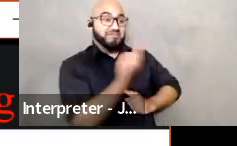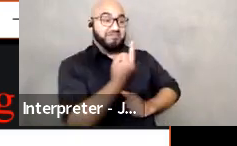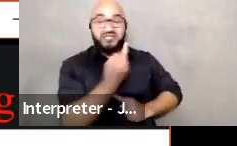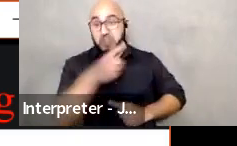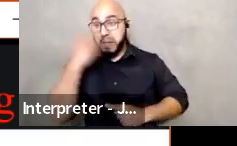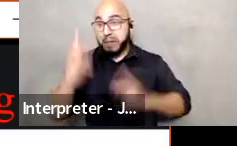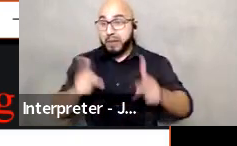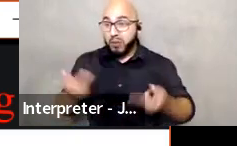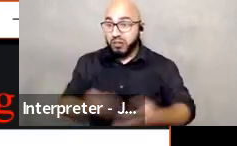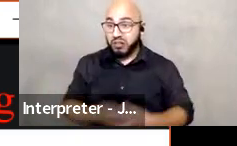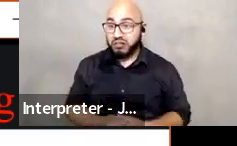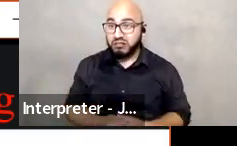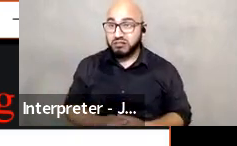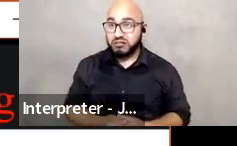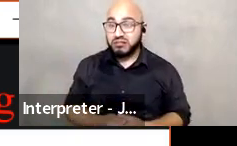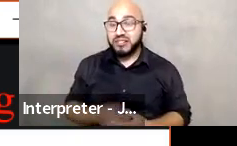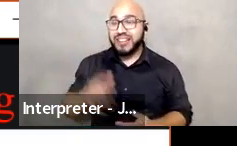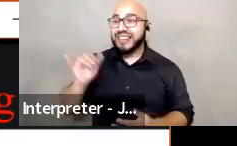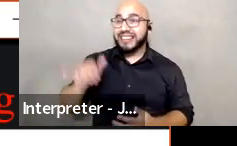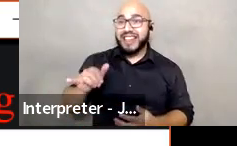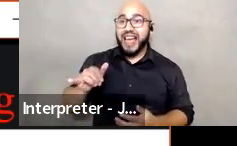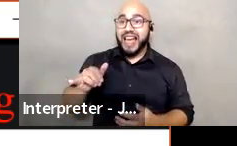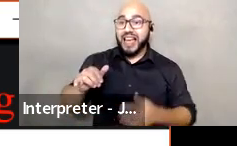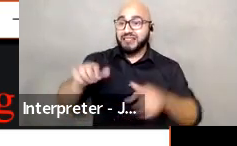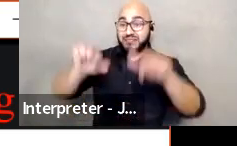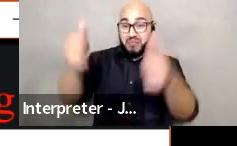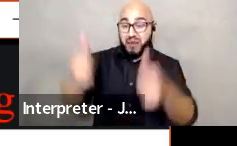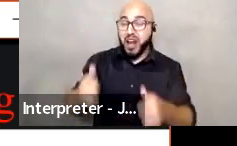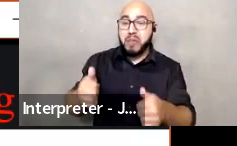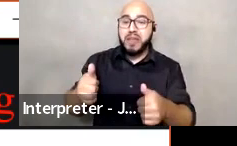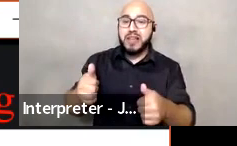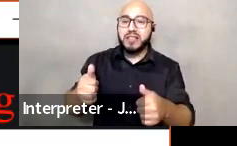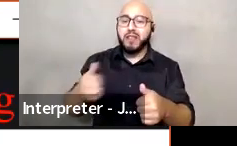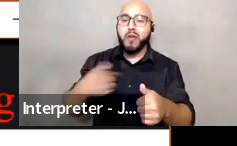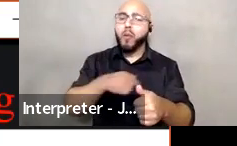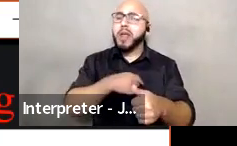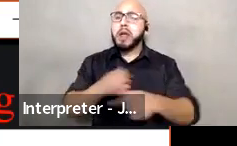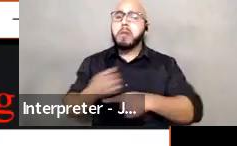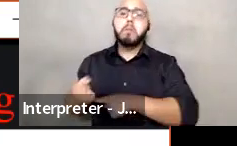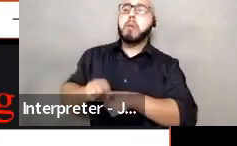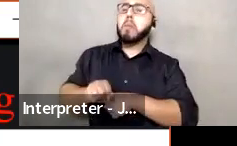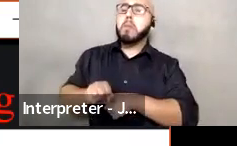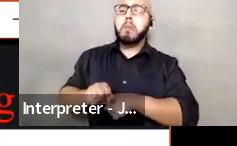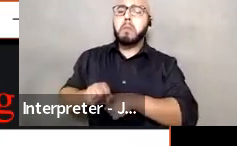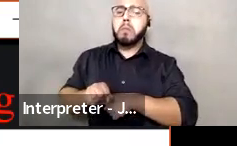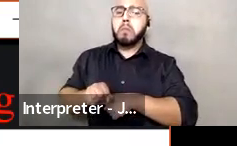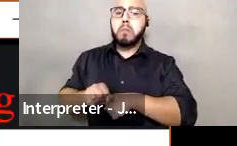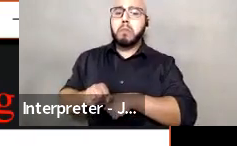These are monuments of triumphalism. We may have lost the civil war, but we won.